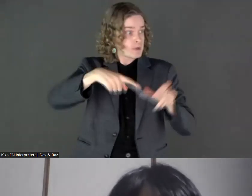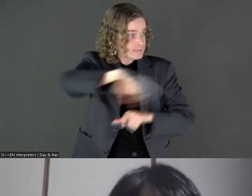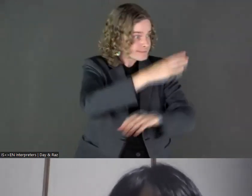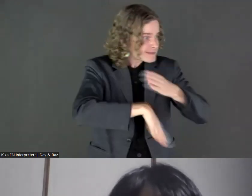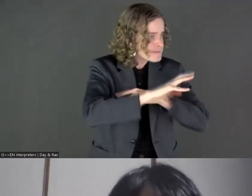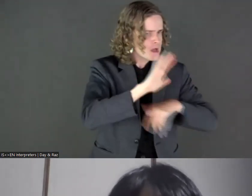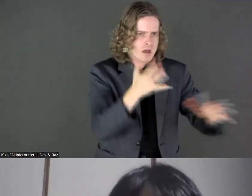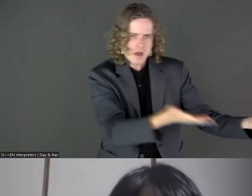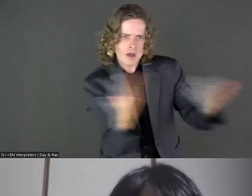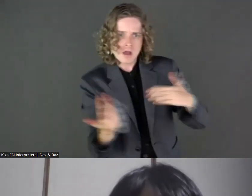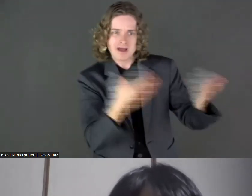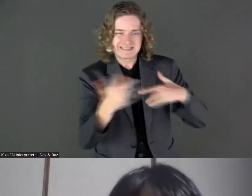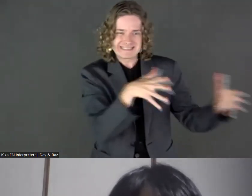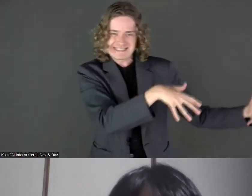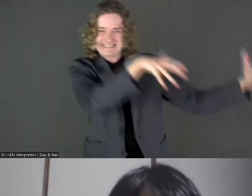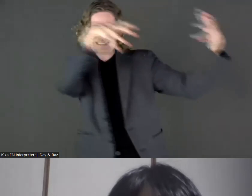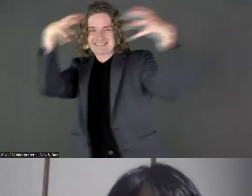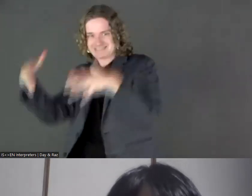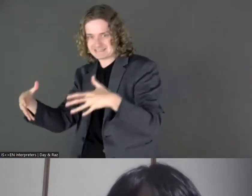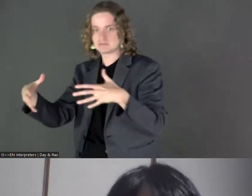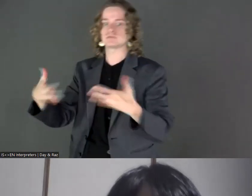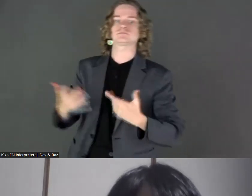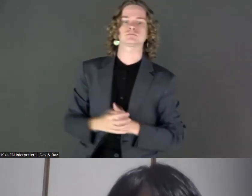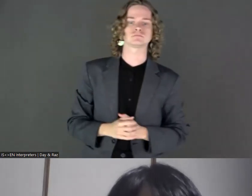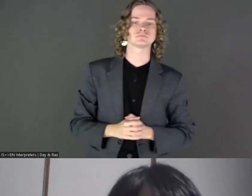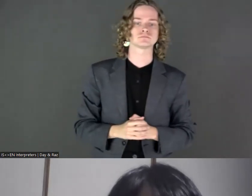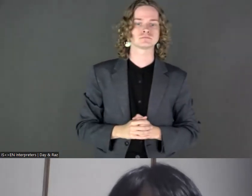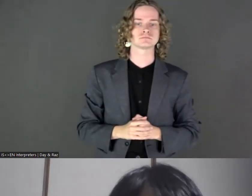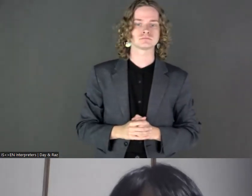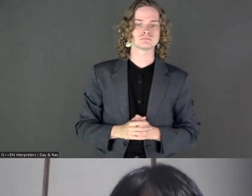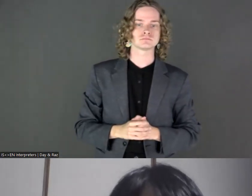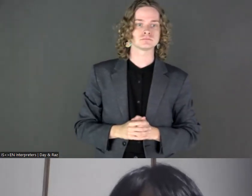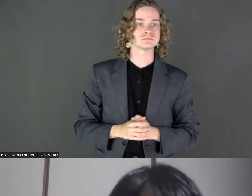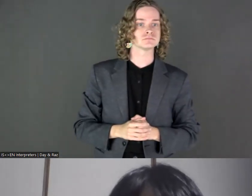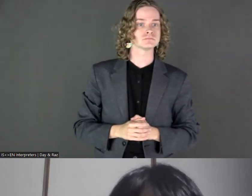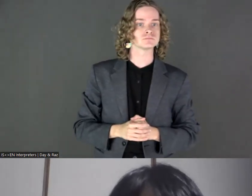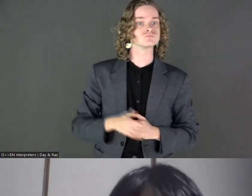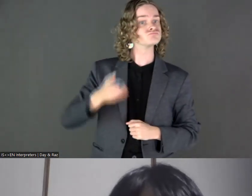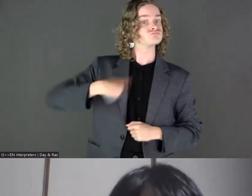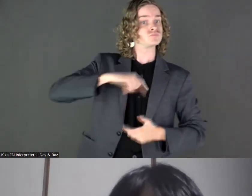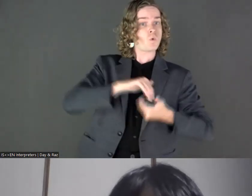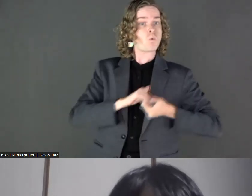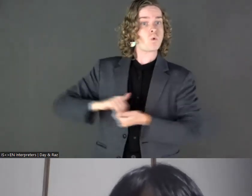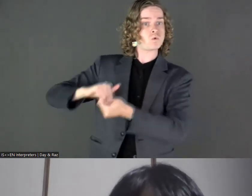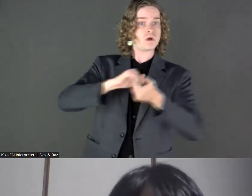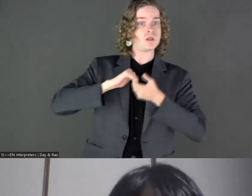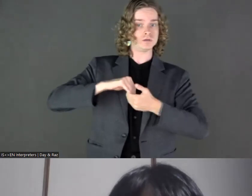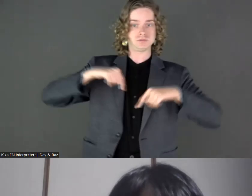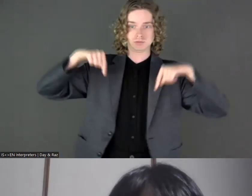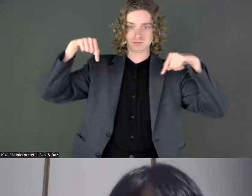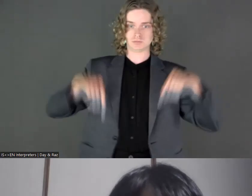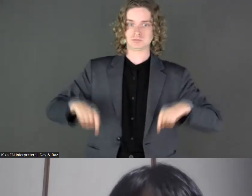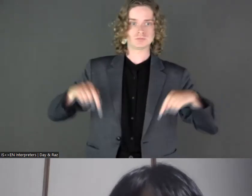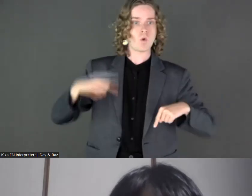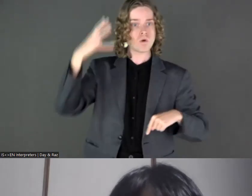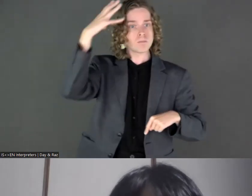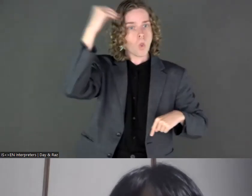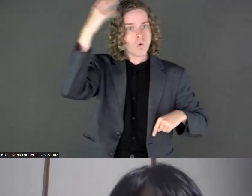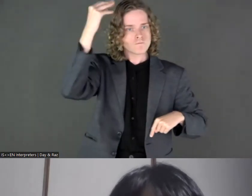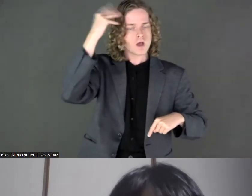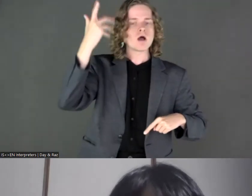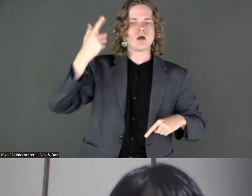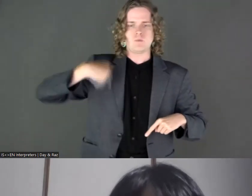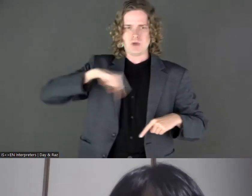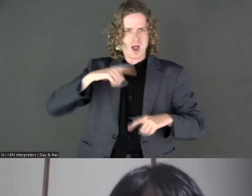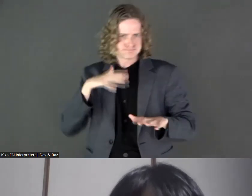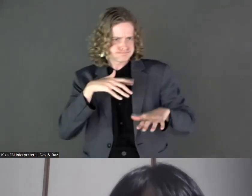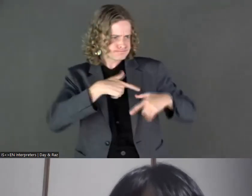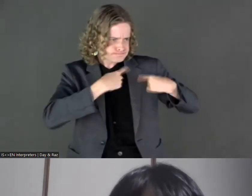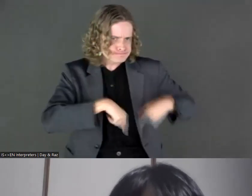organization in the Republic of Moldova gave our help to help refugees that came to the